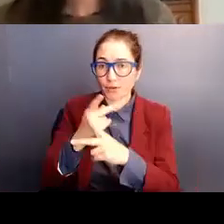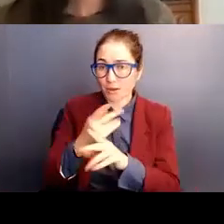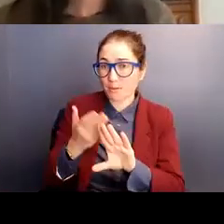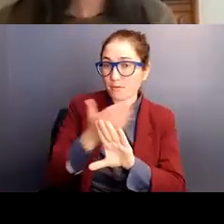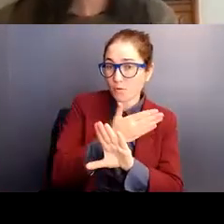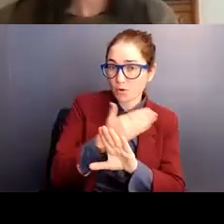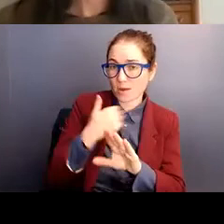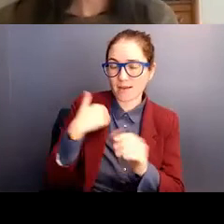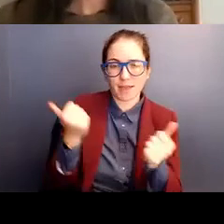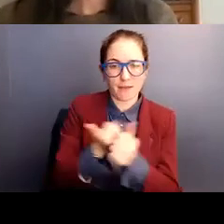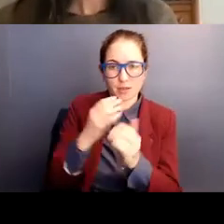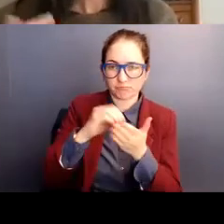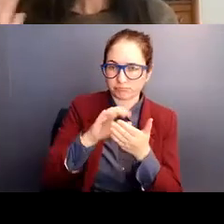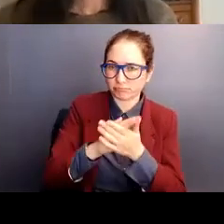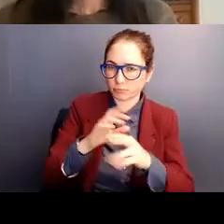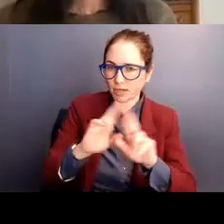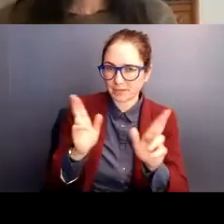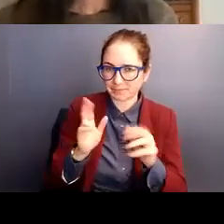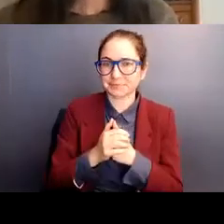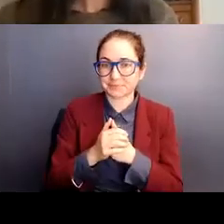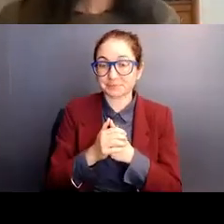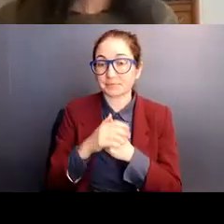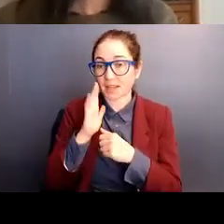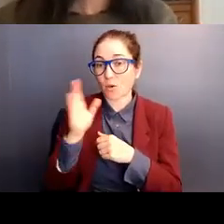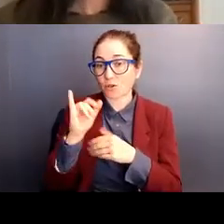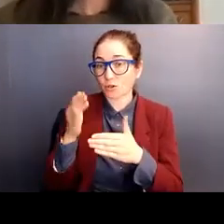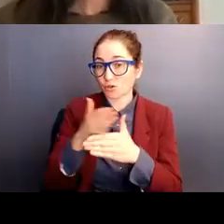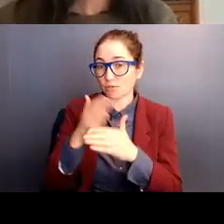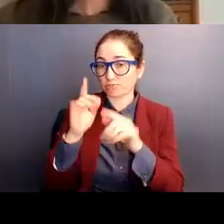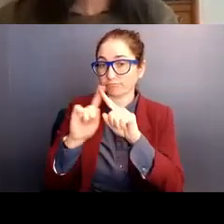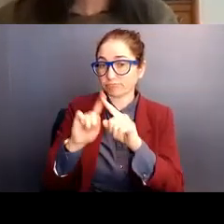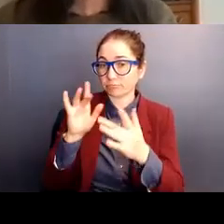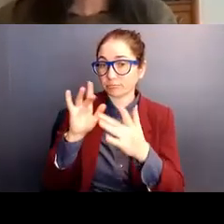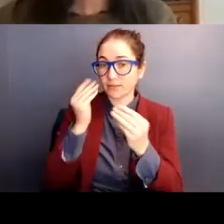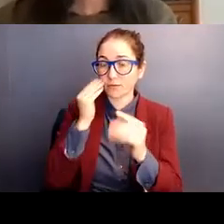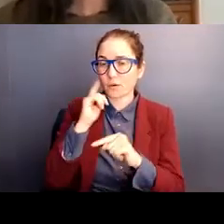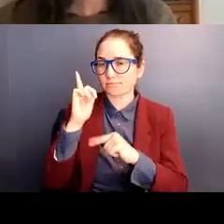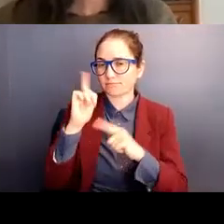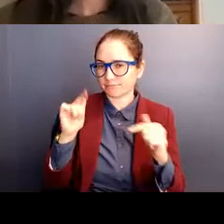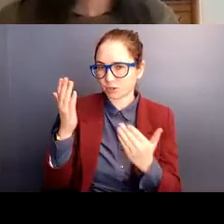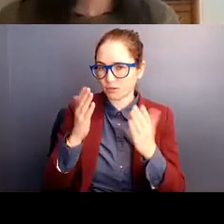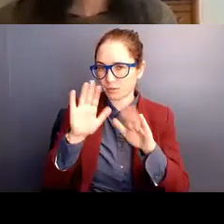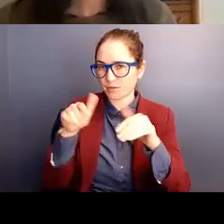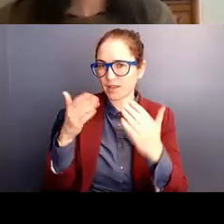down and you're ready to go. And I will be sharing contact information for different service providers after this so you can